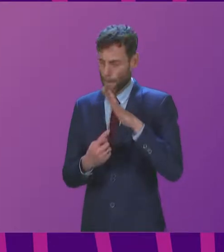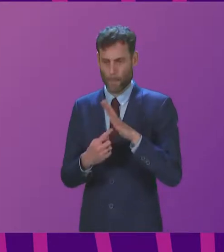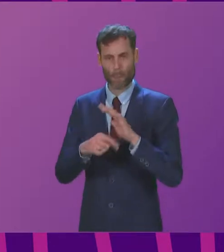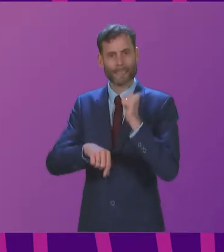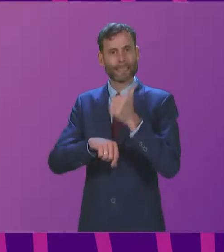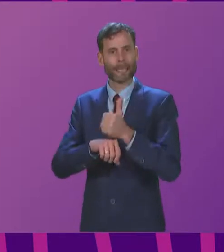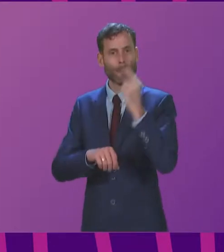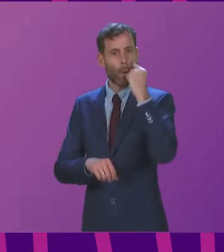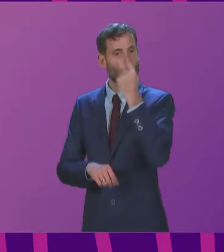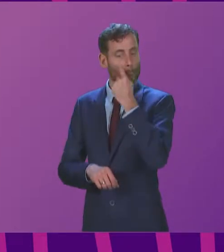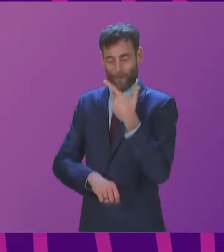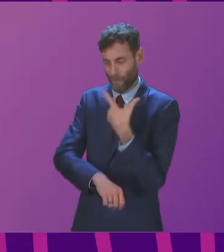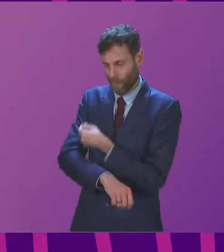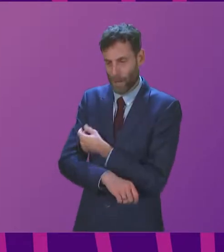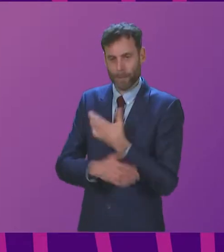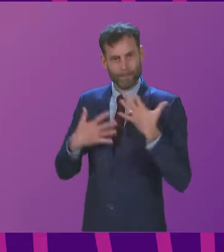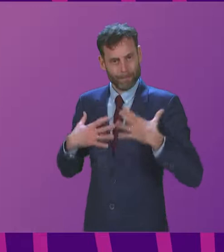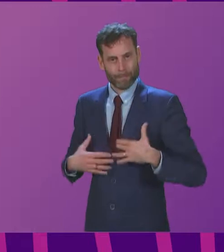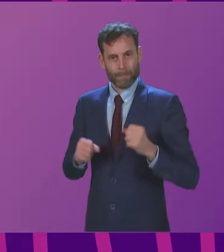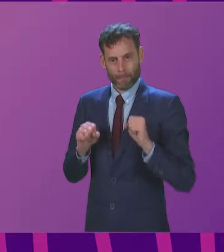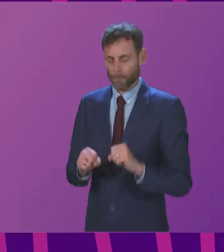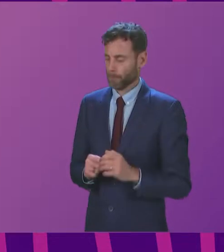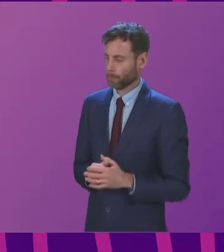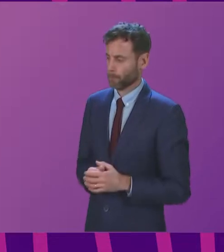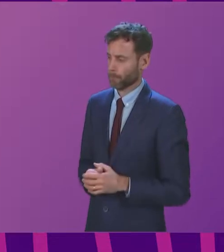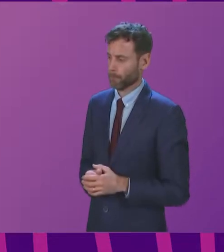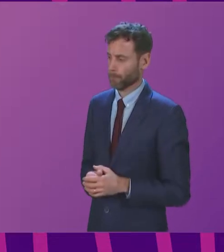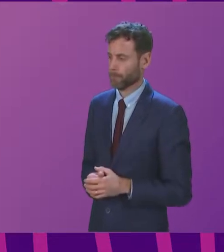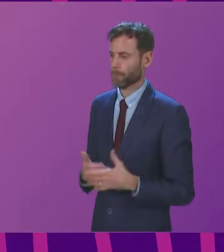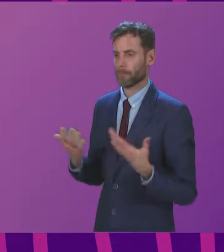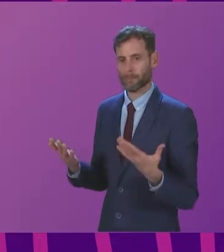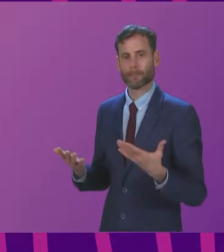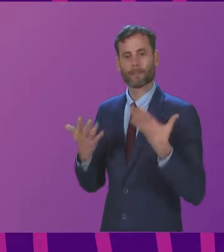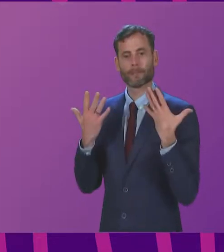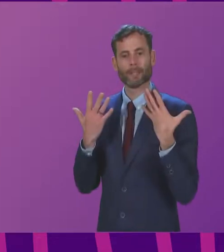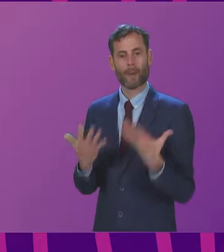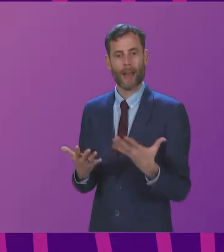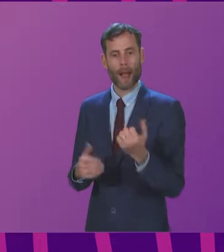have right now. Equally, it is right, now that we have vaccination rates at a certain level,